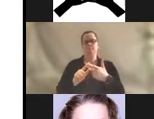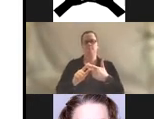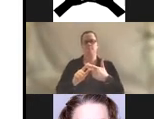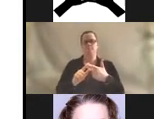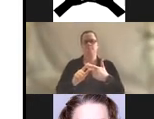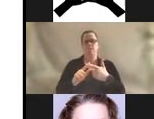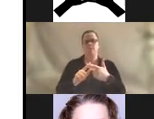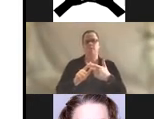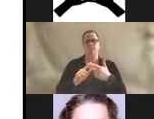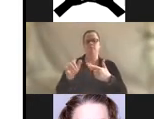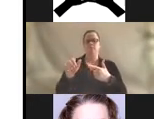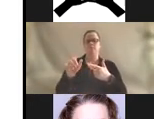which is a band of the Sioux Tribe.